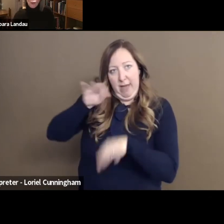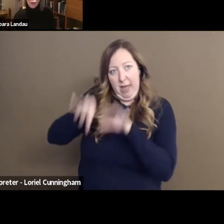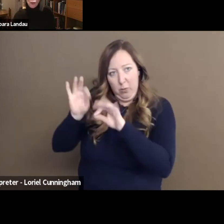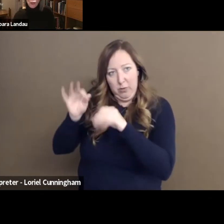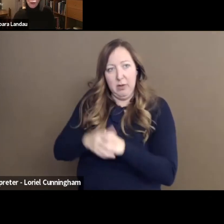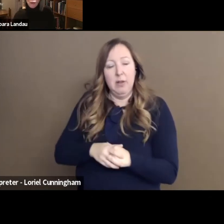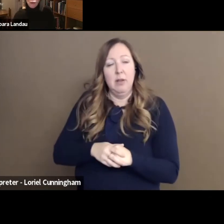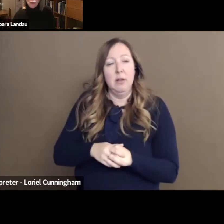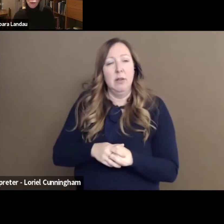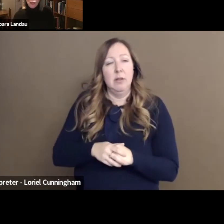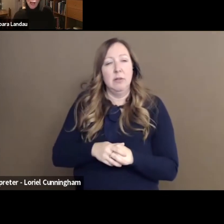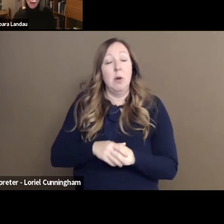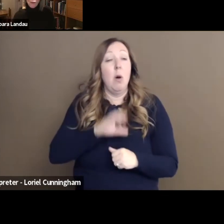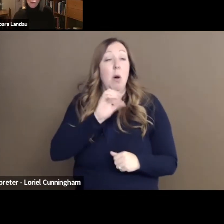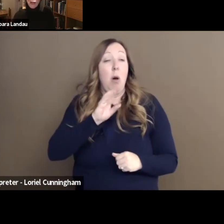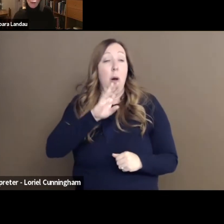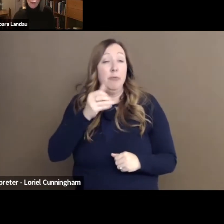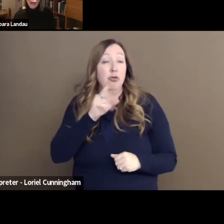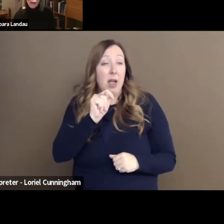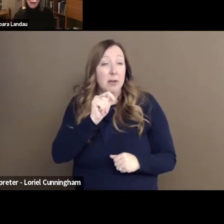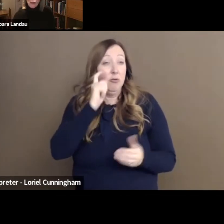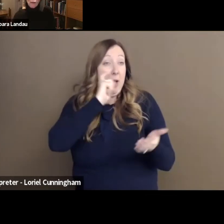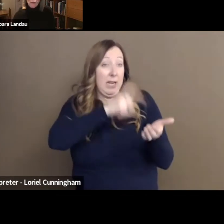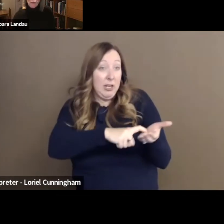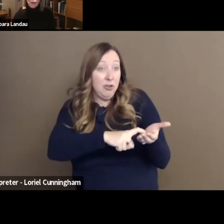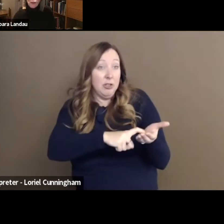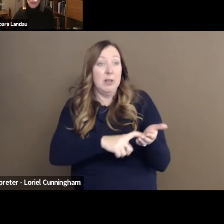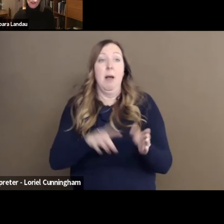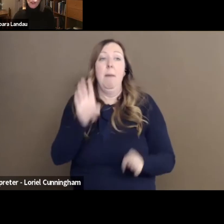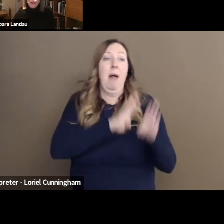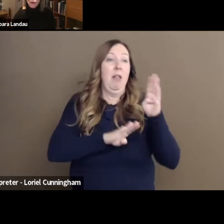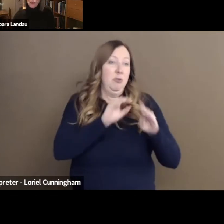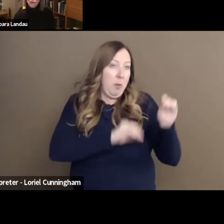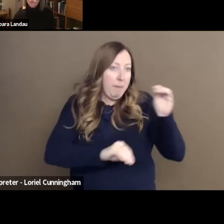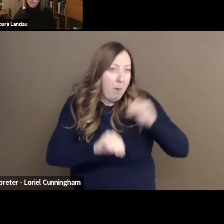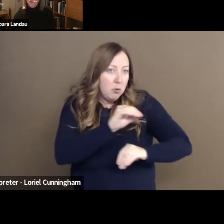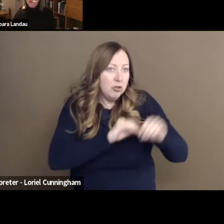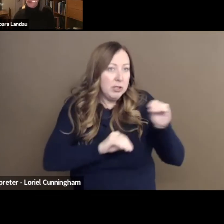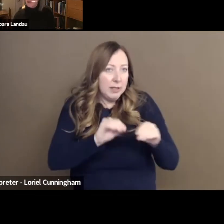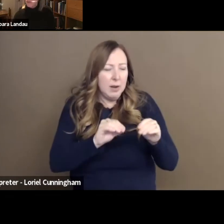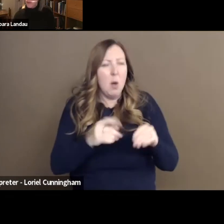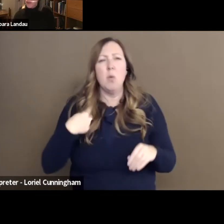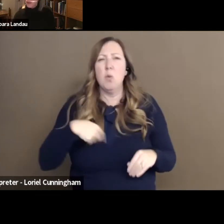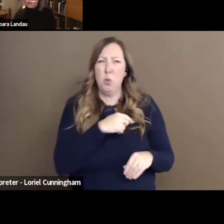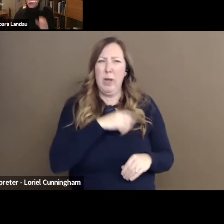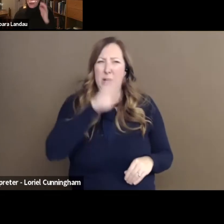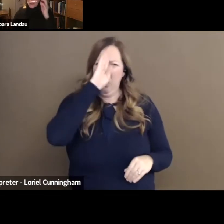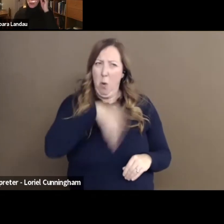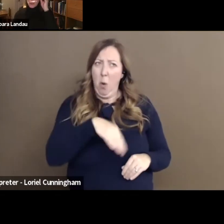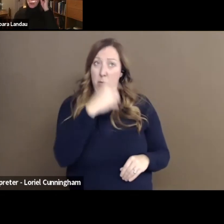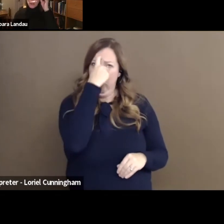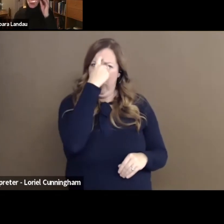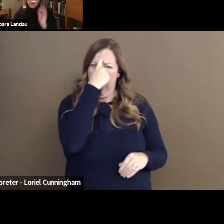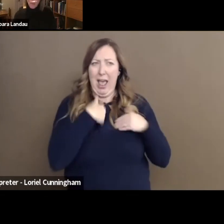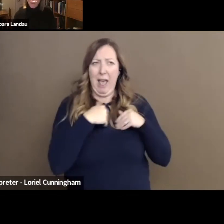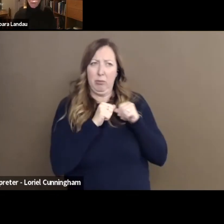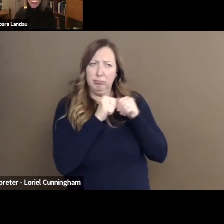motion and we found that there's persistent structure for sure